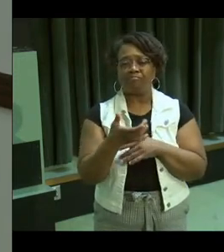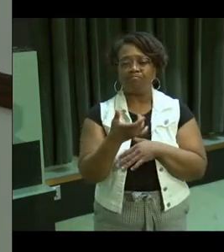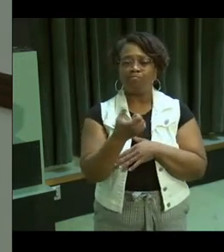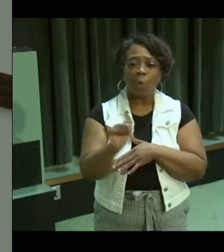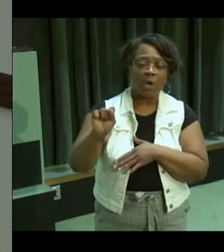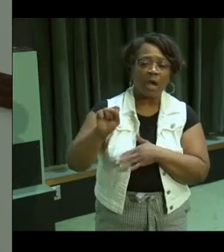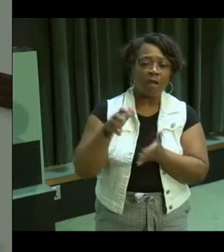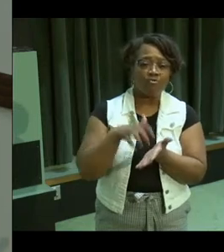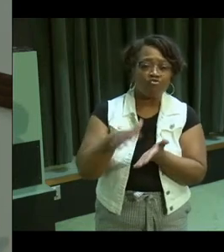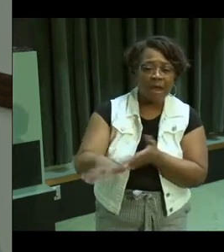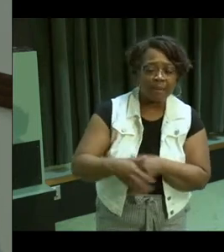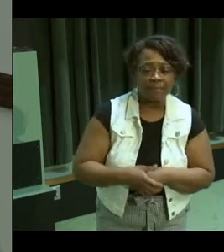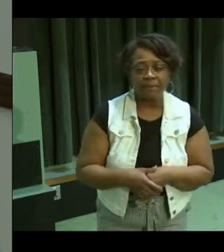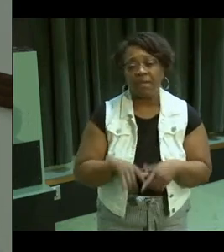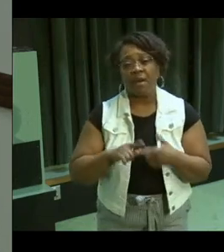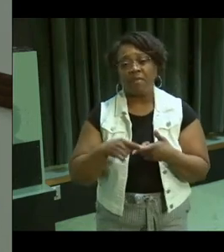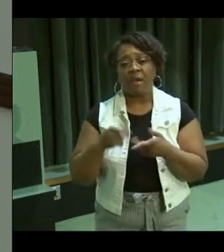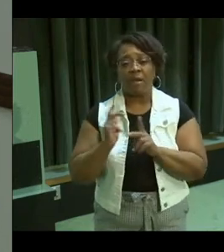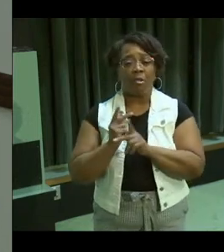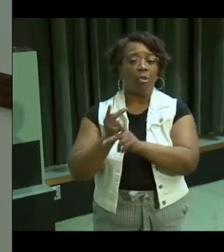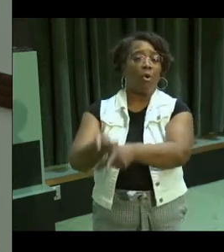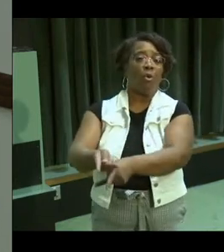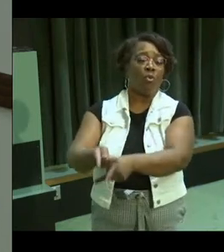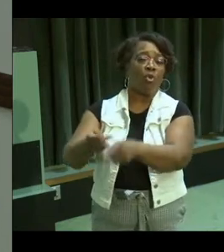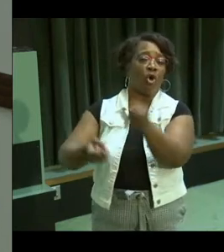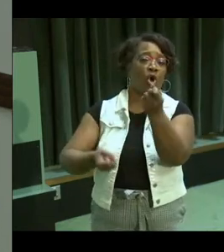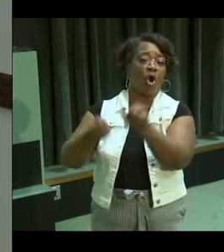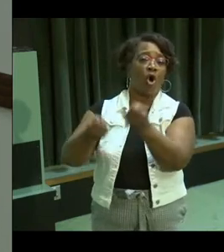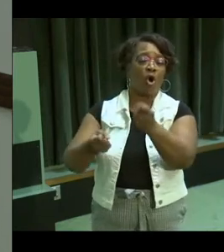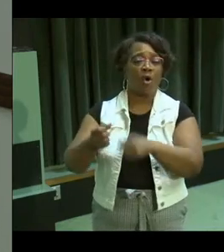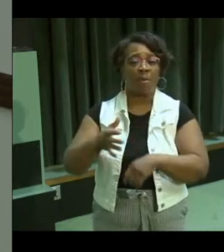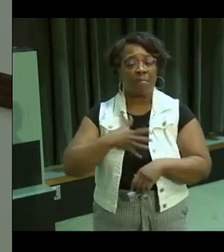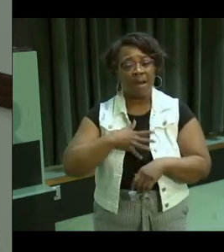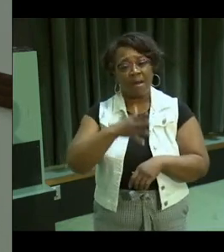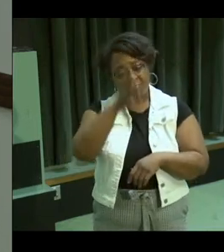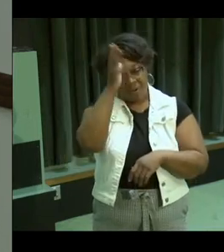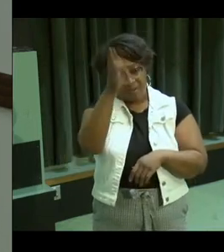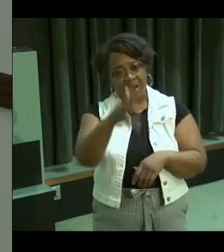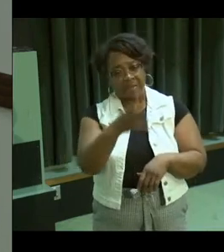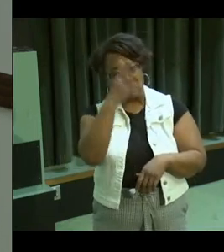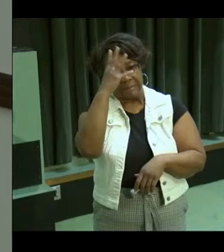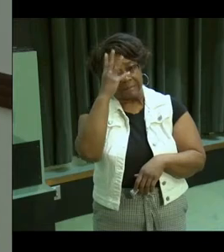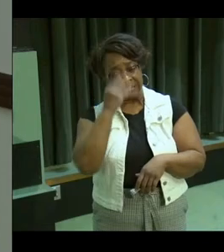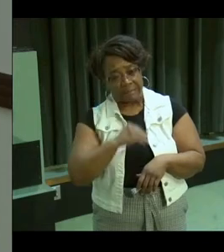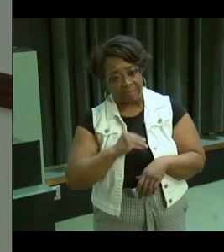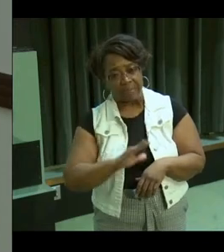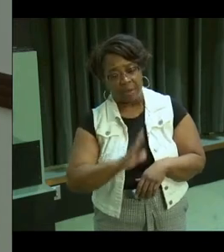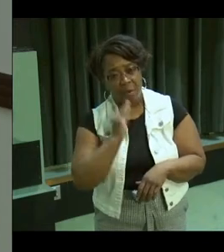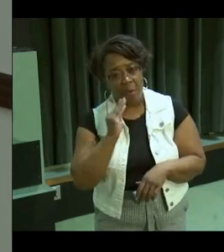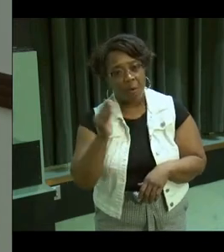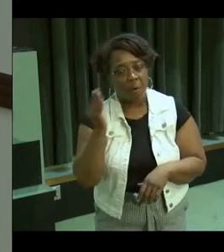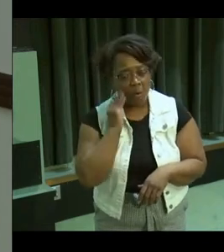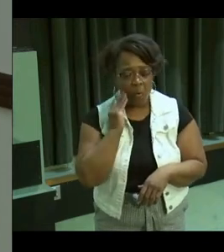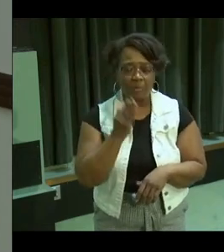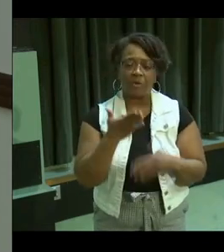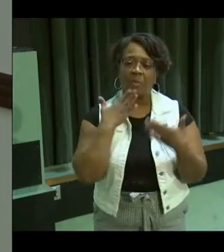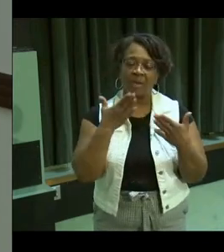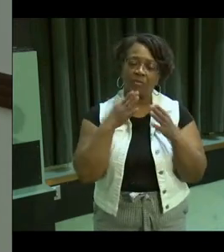loaned somebody their car, that they my grandfather slept at